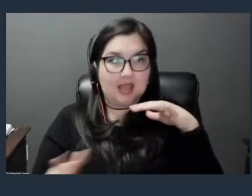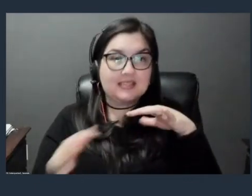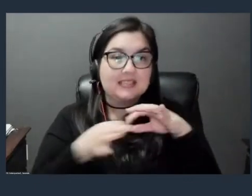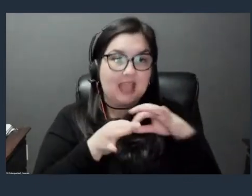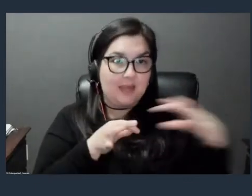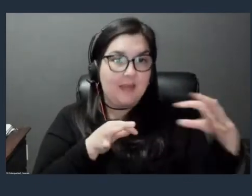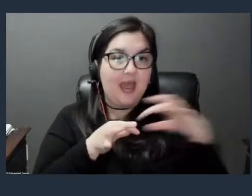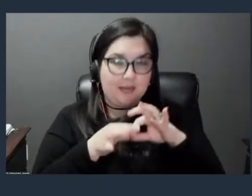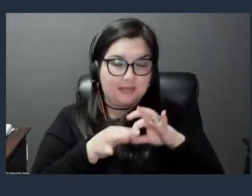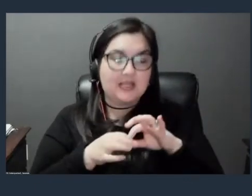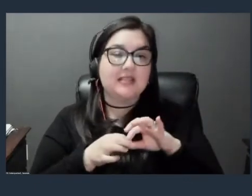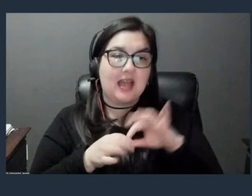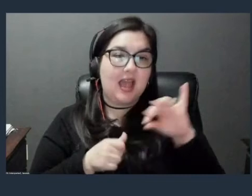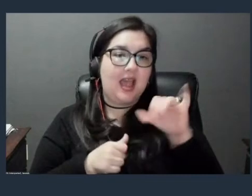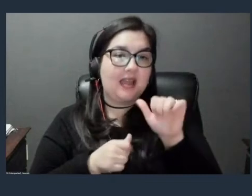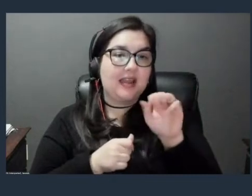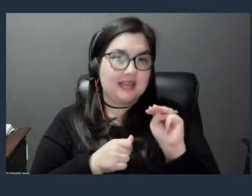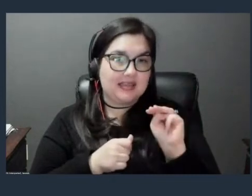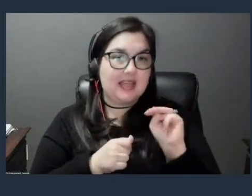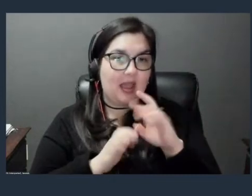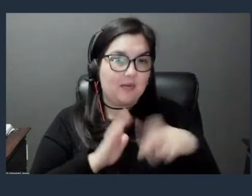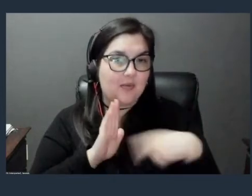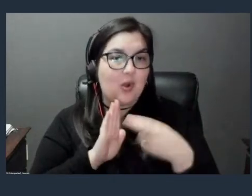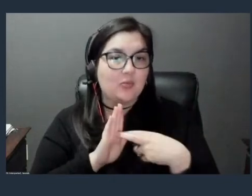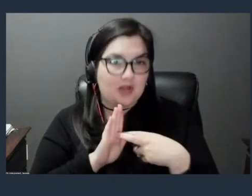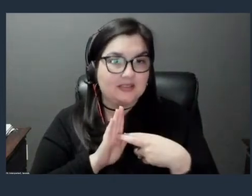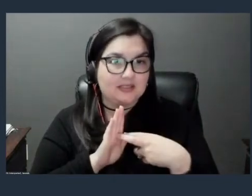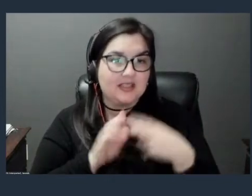That's through a process, the $5 word for that is Federation.